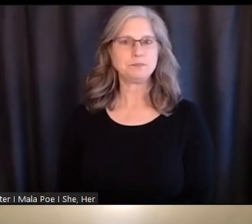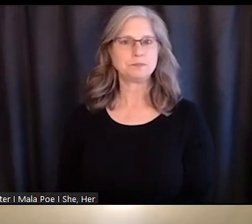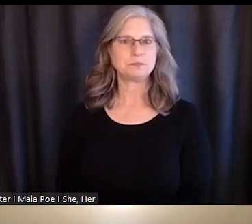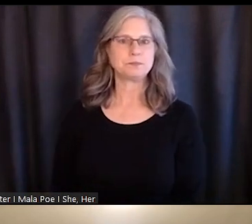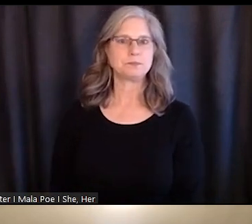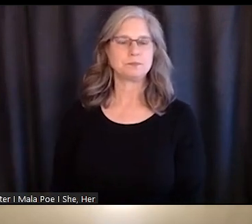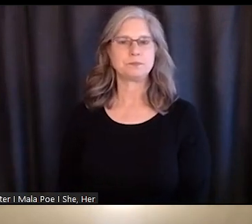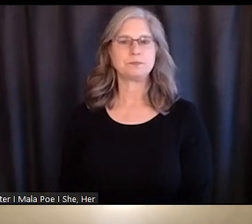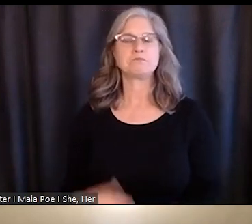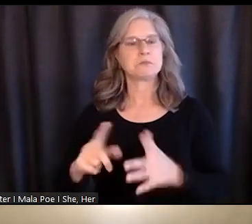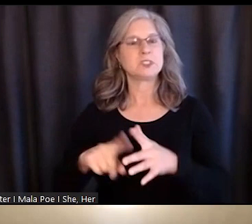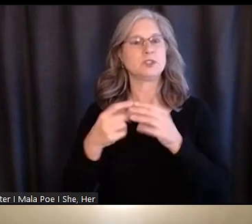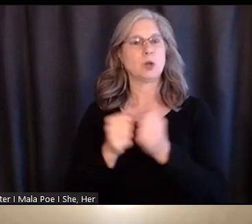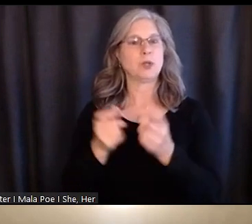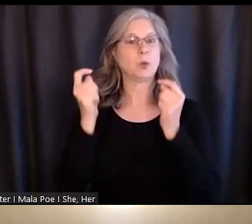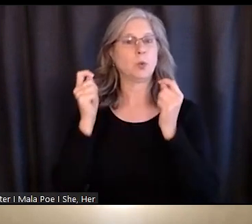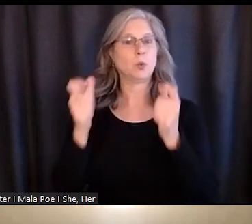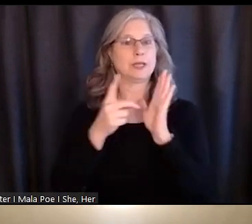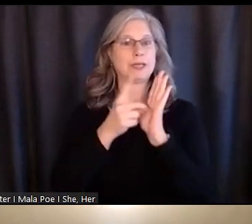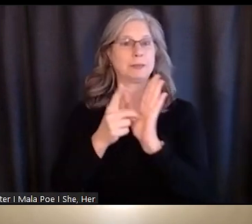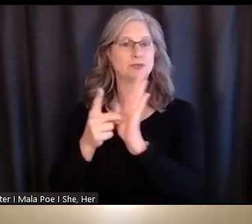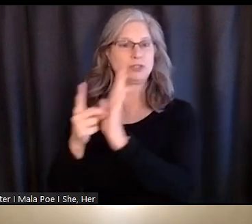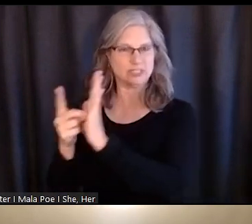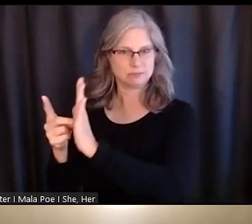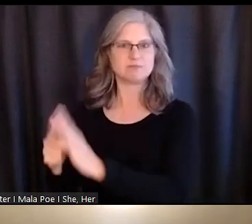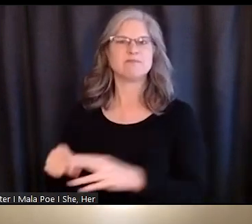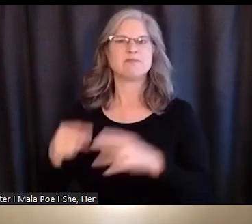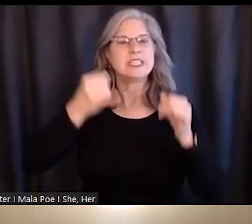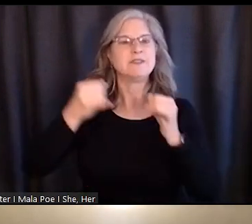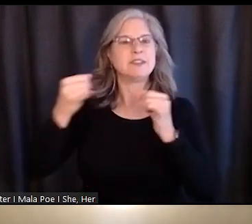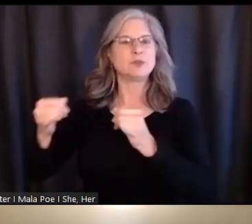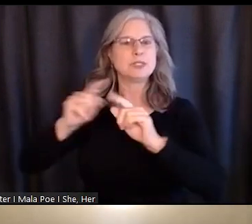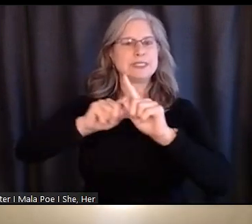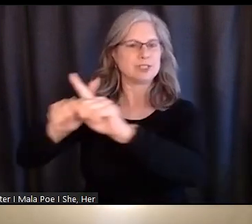So let's start with a quick demonstration of the extent of individual differences in acquisition.